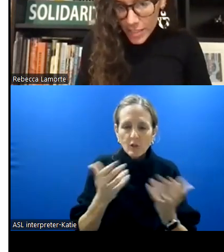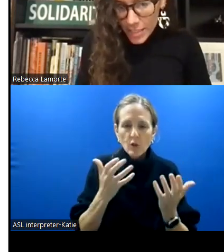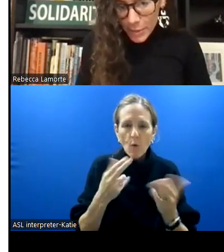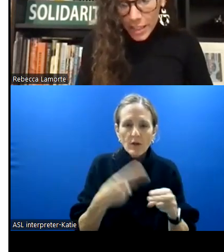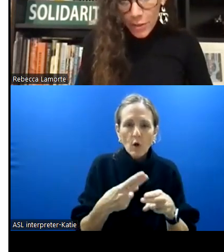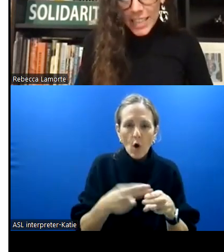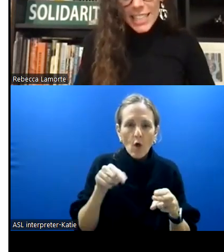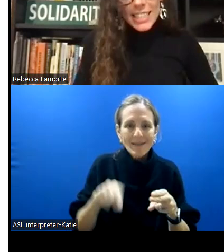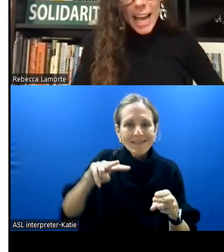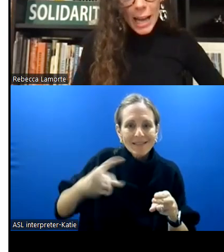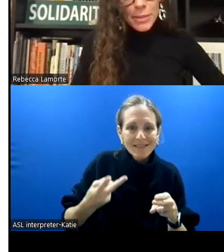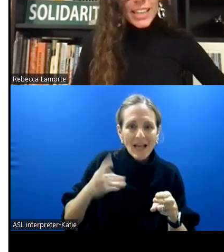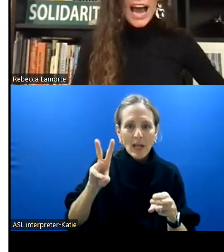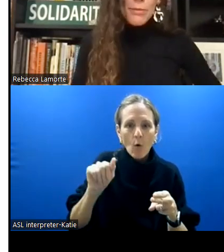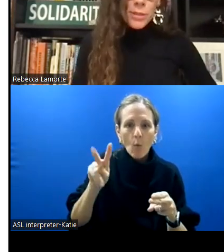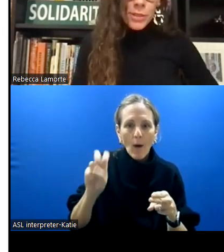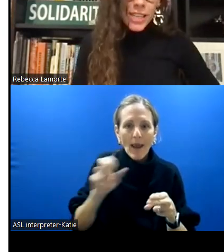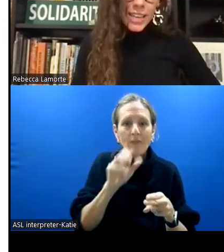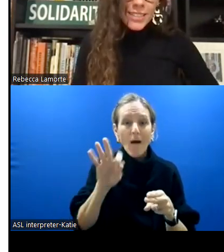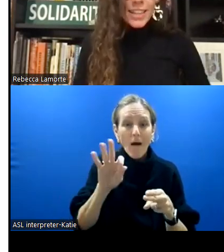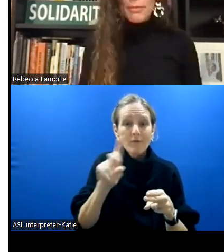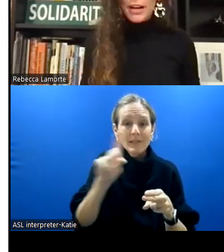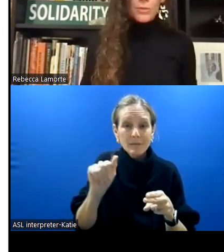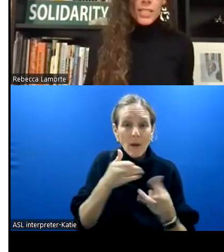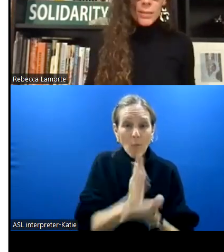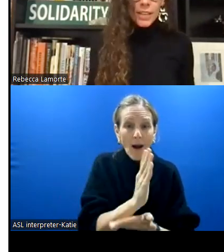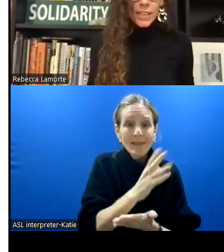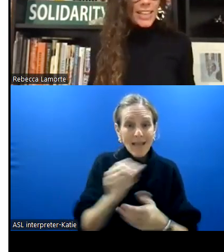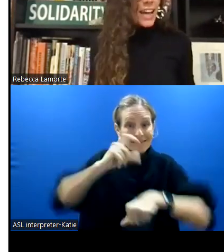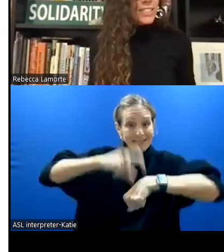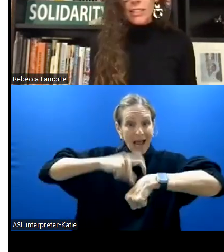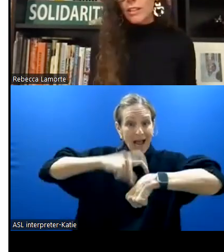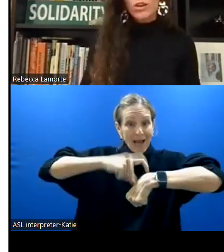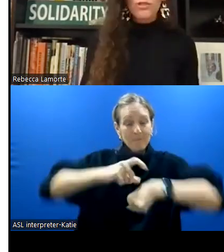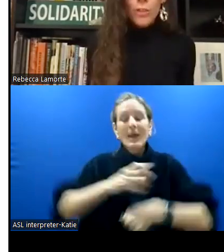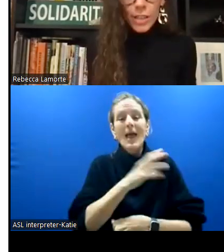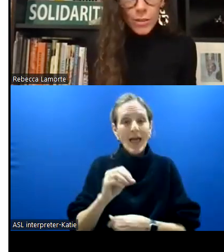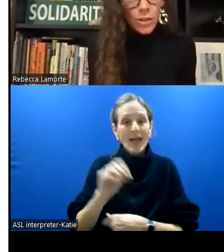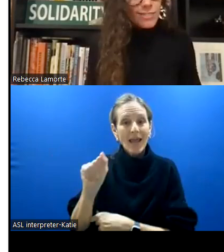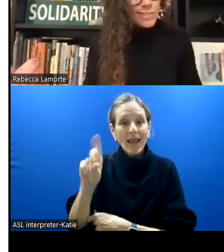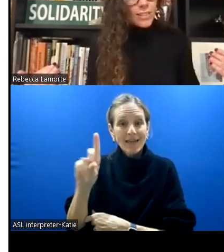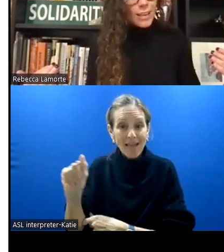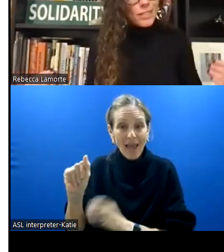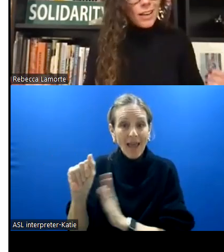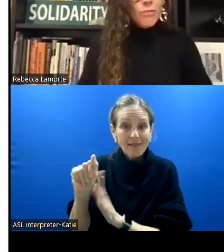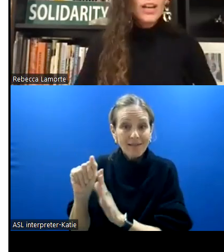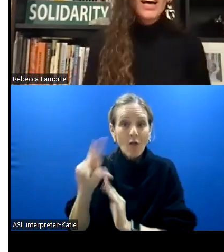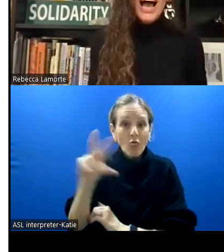of disability rights, and it's timely. It absolutely is. The Americans with Disabilities Act is a little over 30 years old, just like myself.